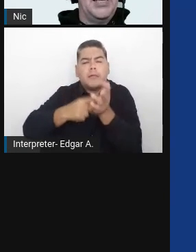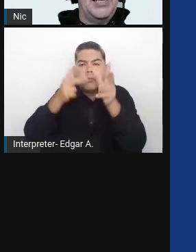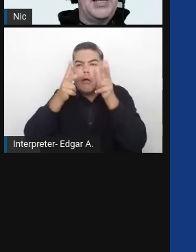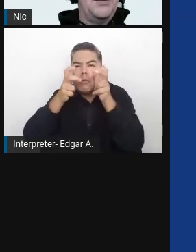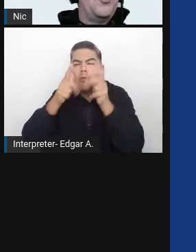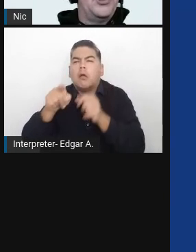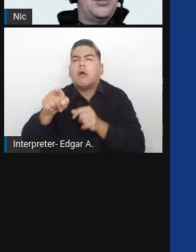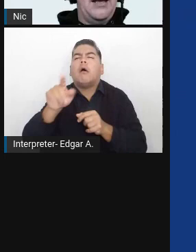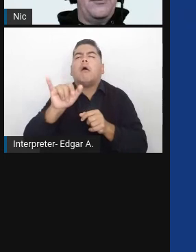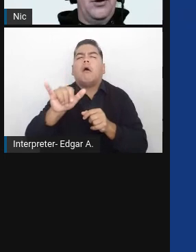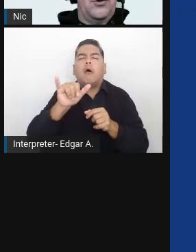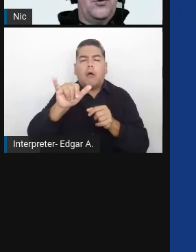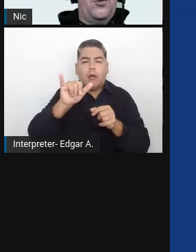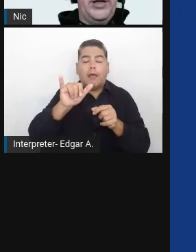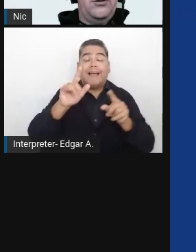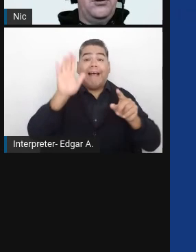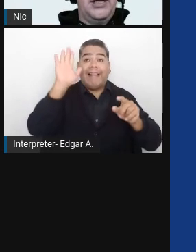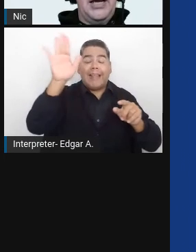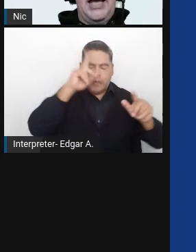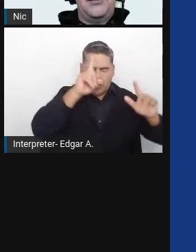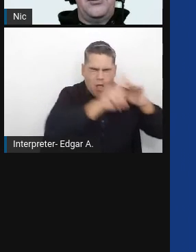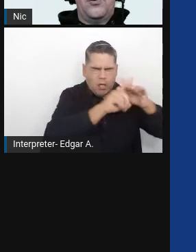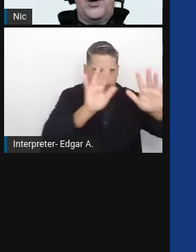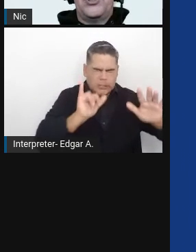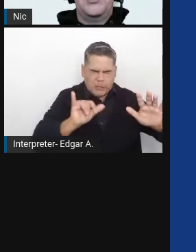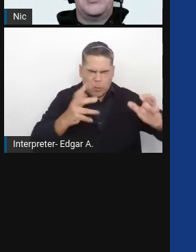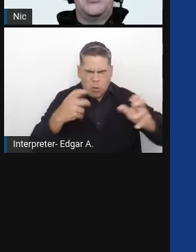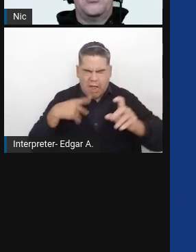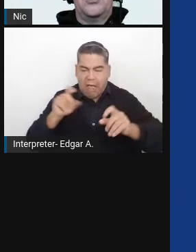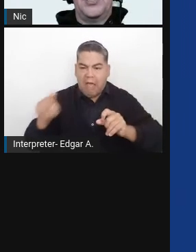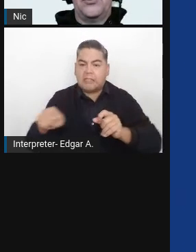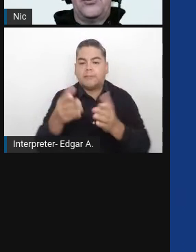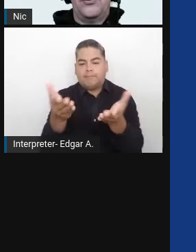I'm going to have a quick look at the questions that are coming through.